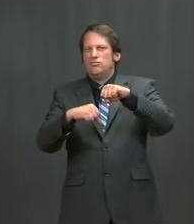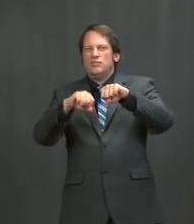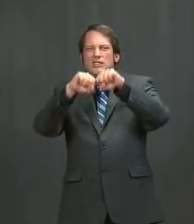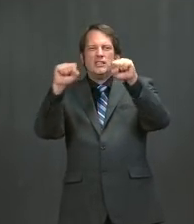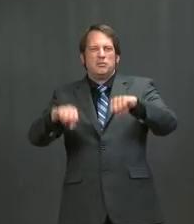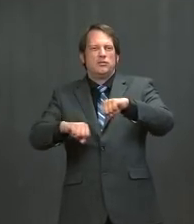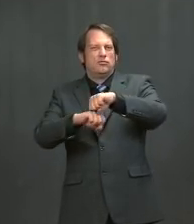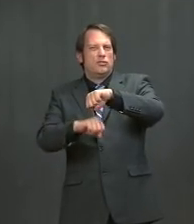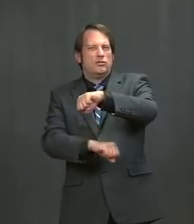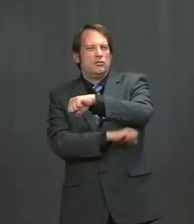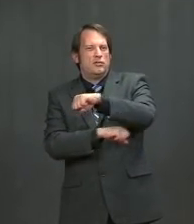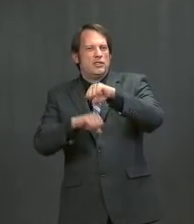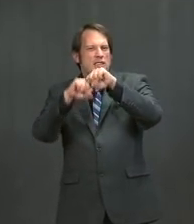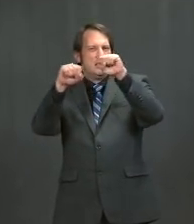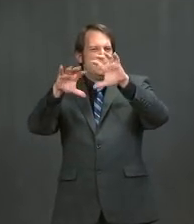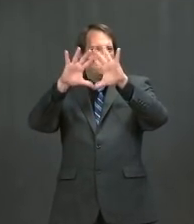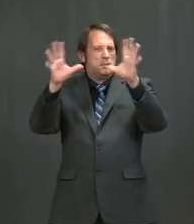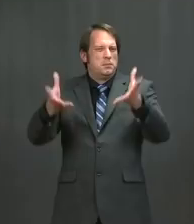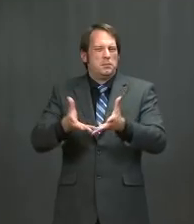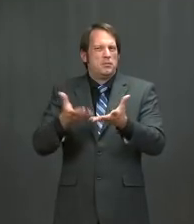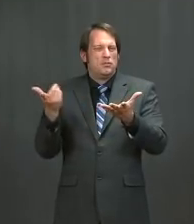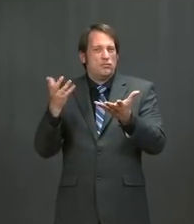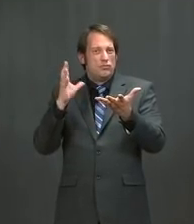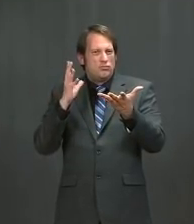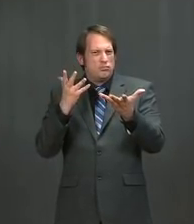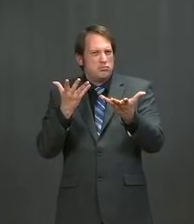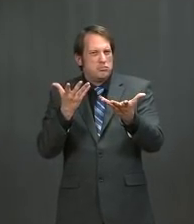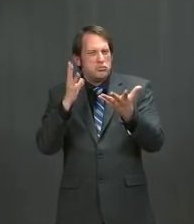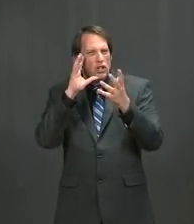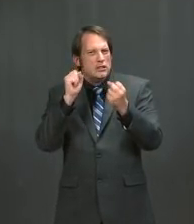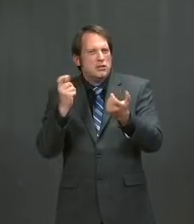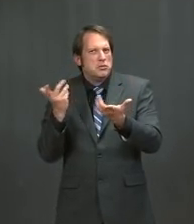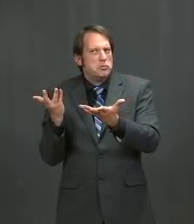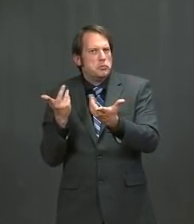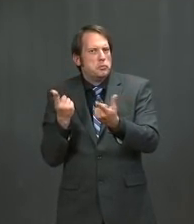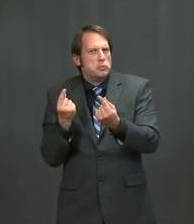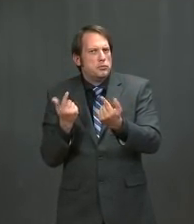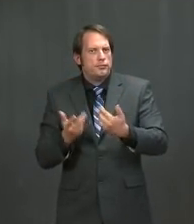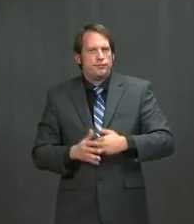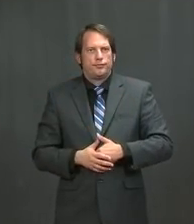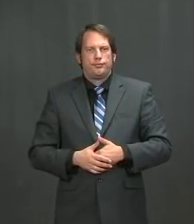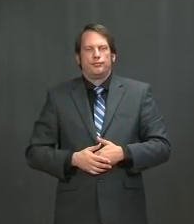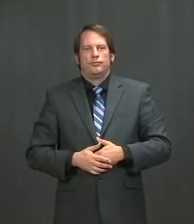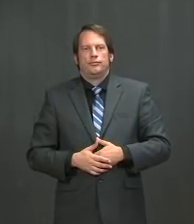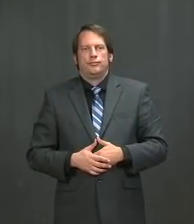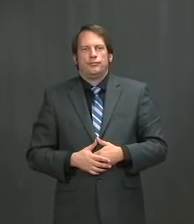that he says he's pitched directly to the White House? Ms. Psaki: Well, I think what I was conveying is that it's time for people to be bolder